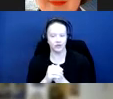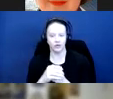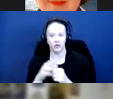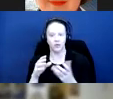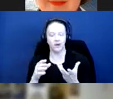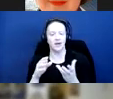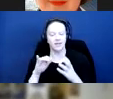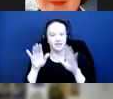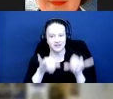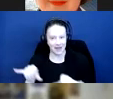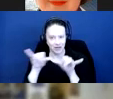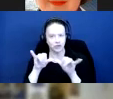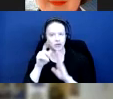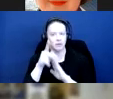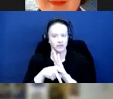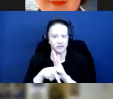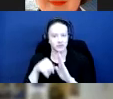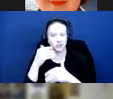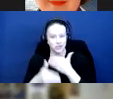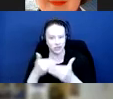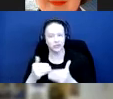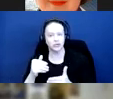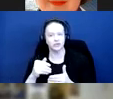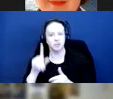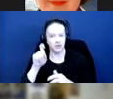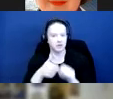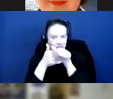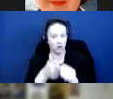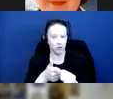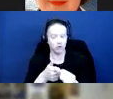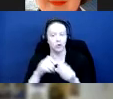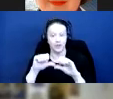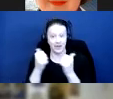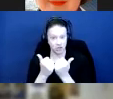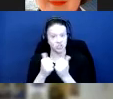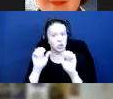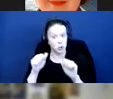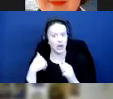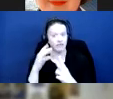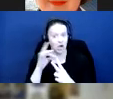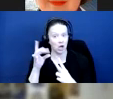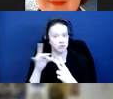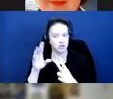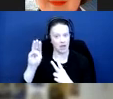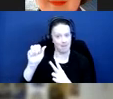So, an agency may choose to do something or choose not to do something if they have the option that's still following the law.